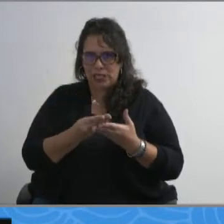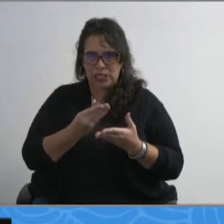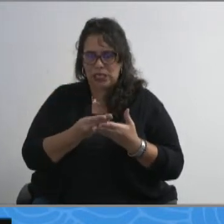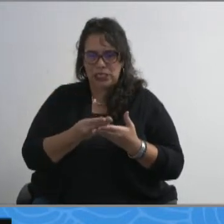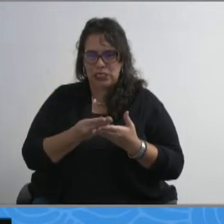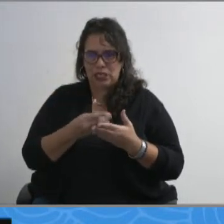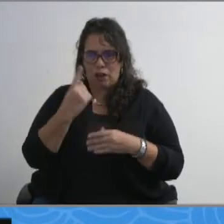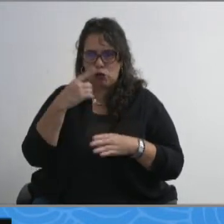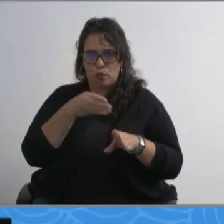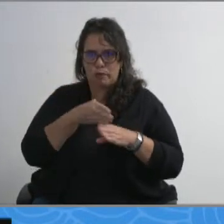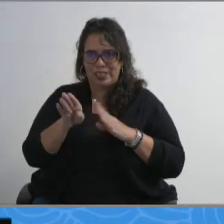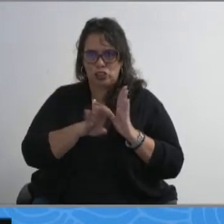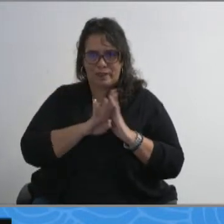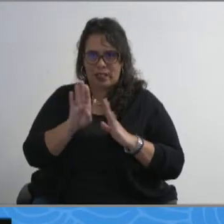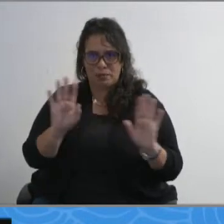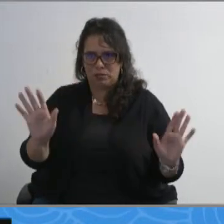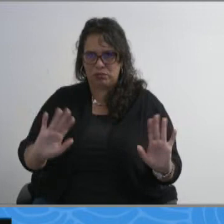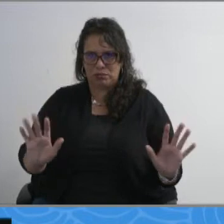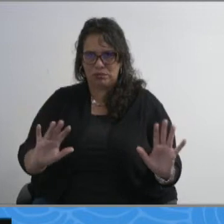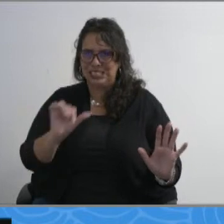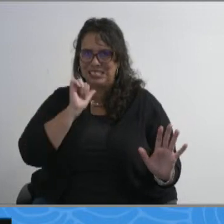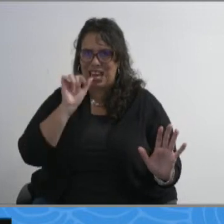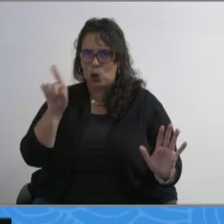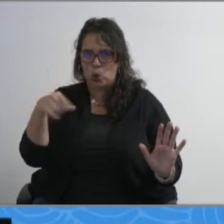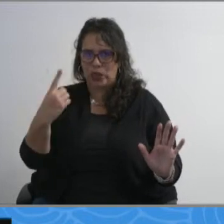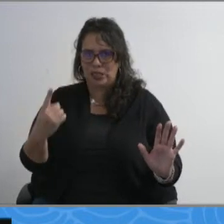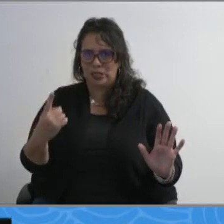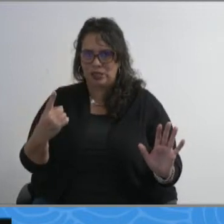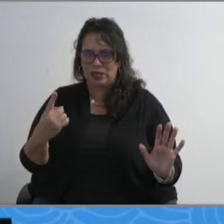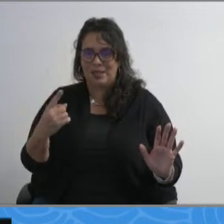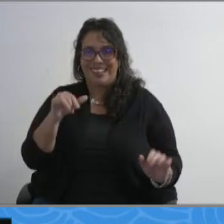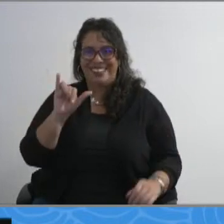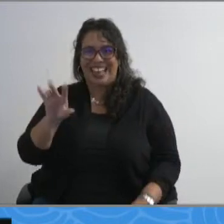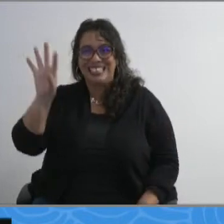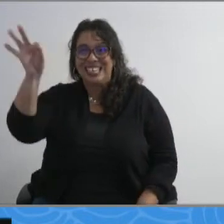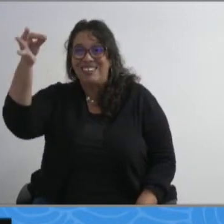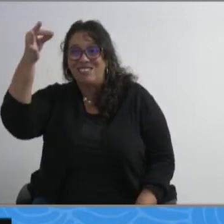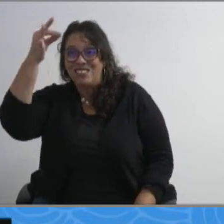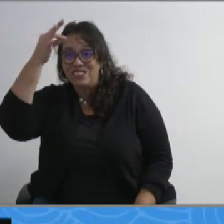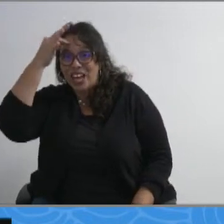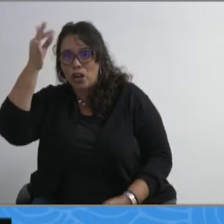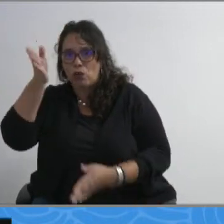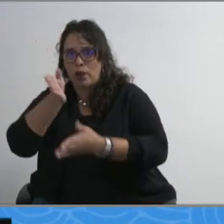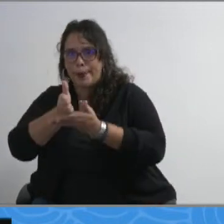I need to say that because this is only the federal part of professional development.